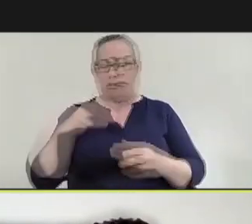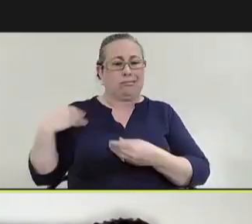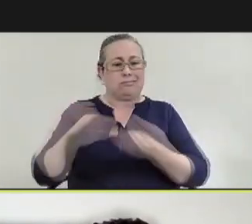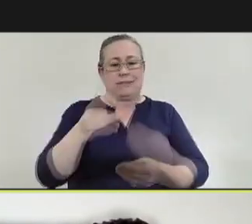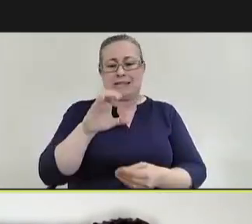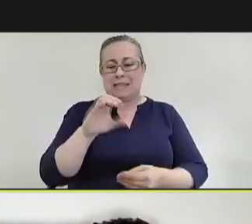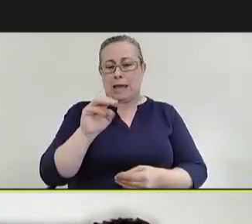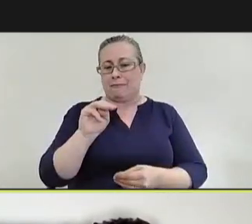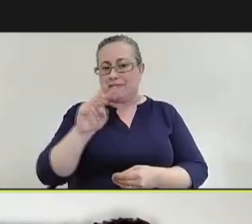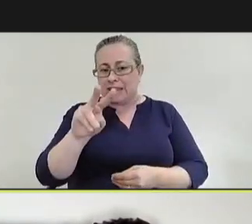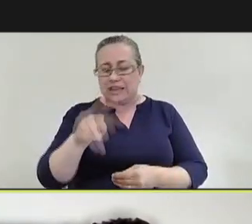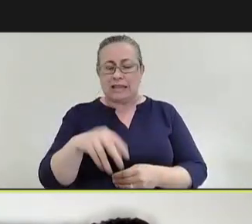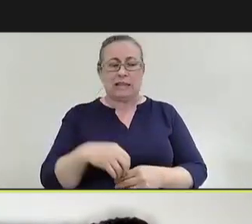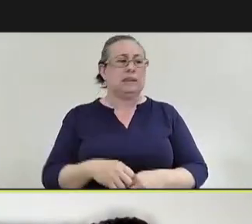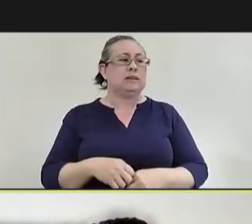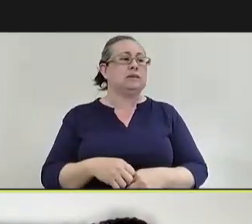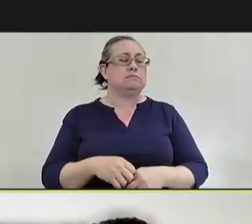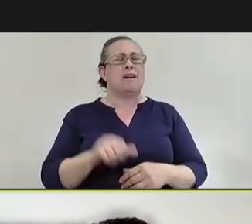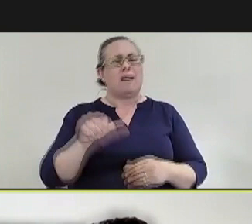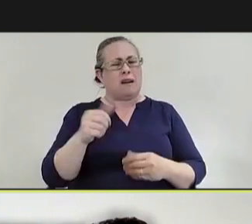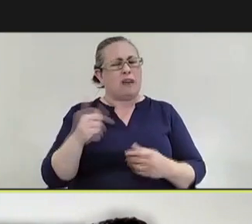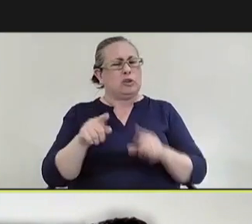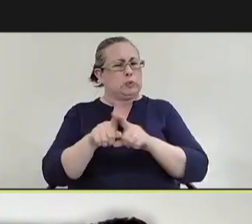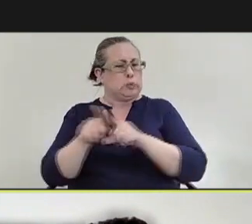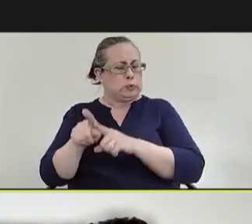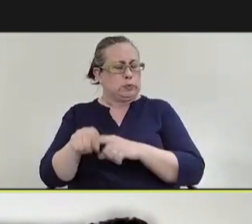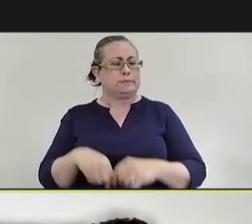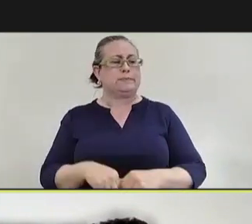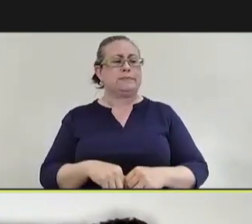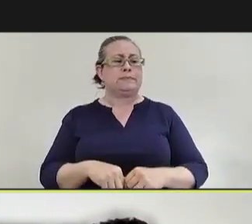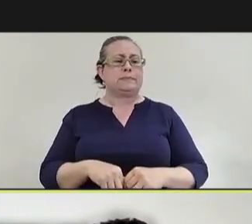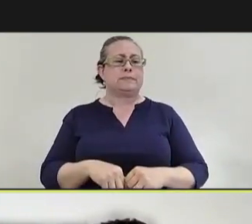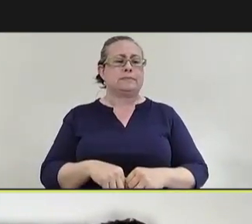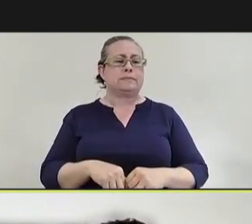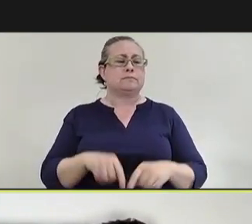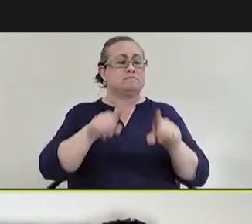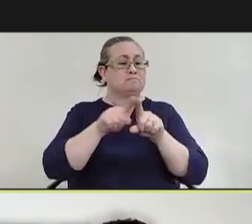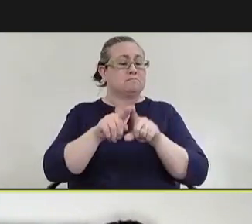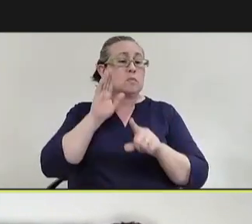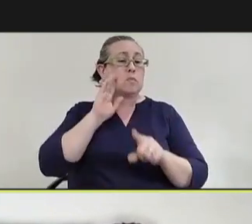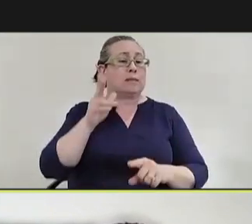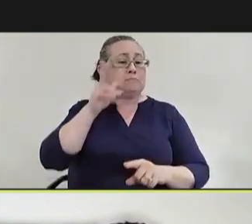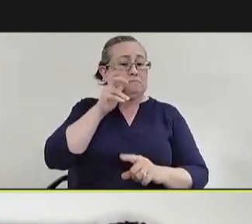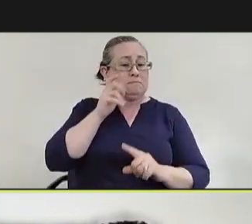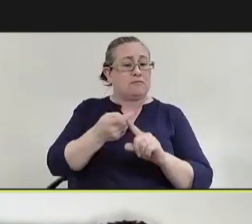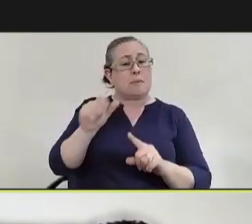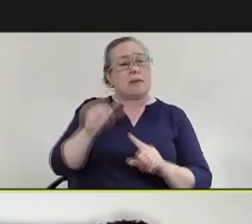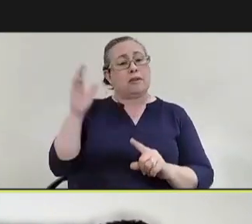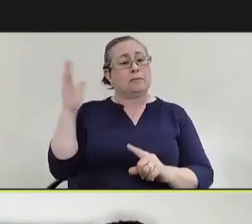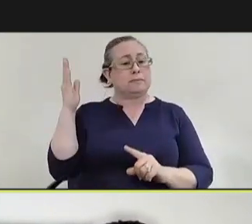that are in the pipeline. So, you'll also hear from the other speakers about vaccine coverage.